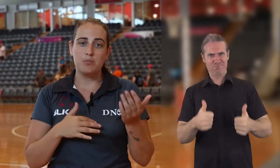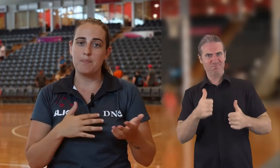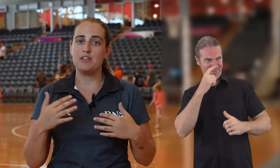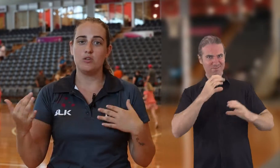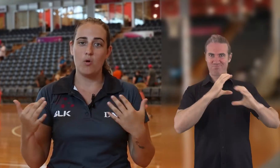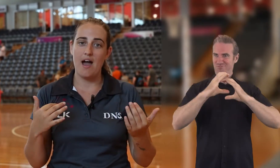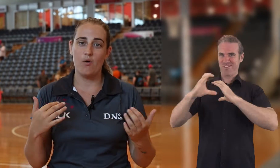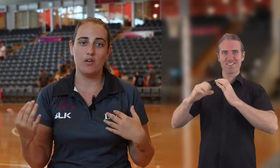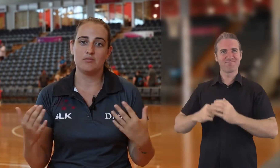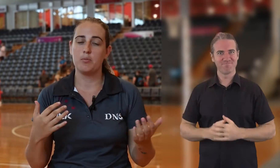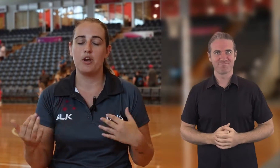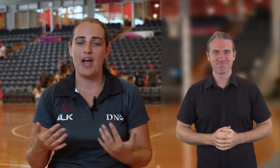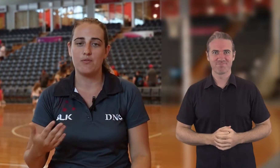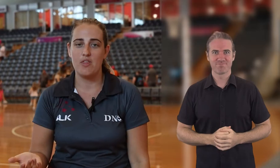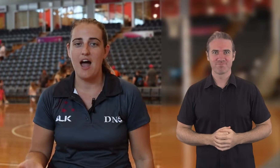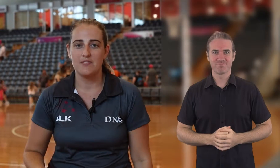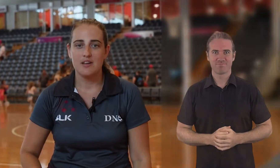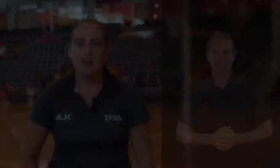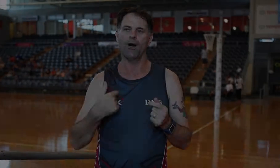facebook messages all that all they communicate through that.